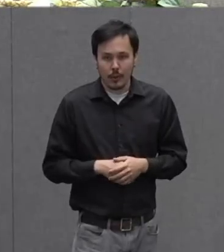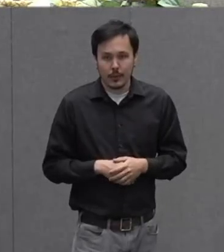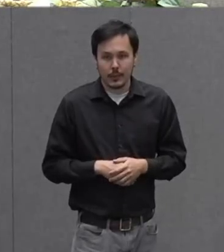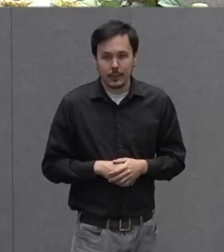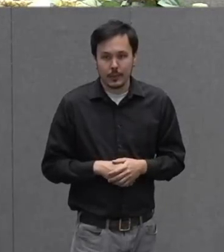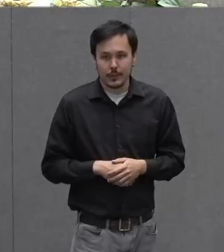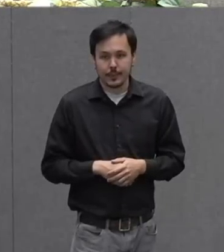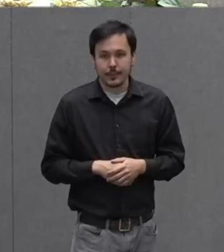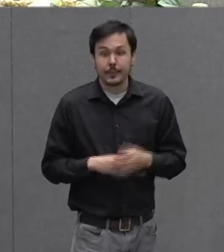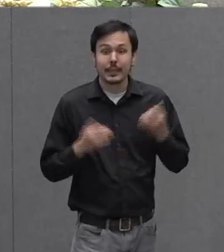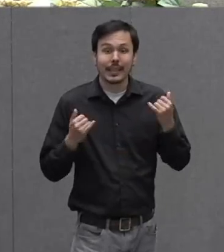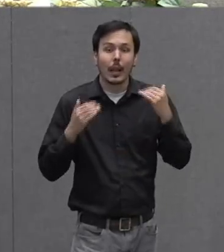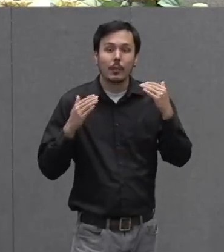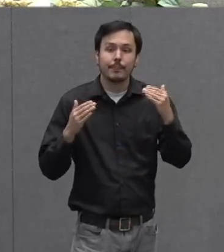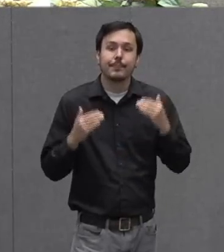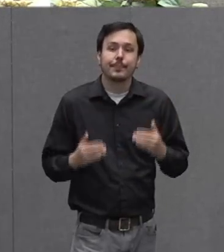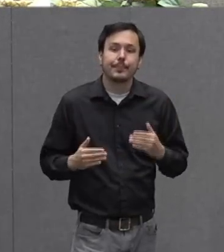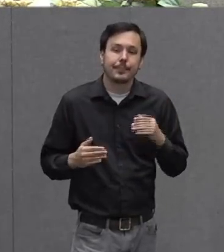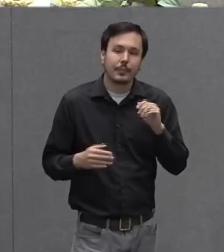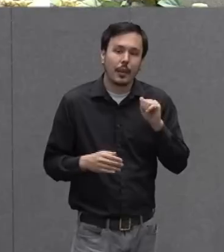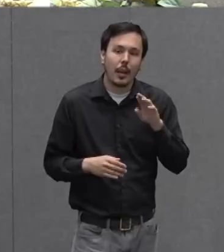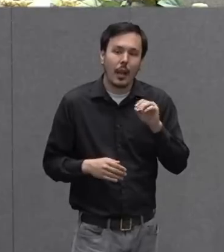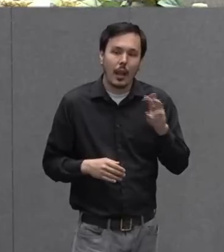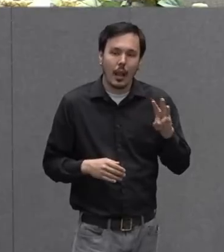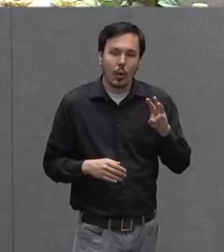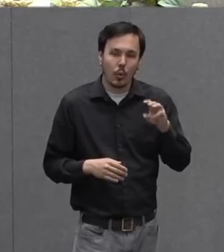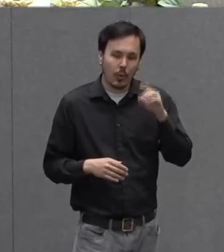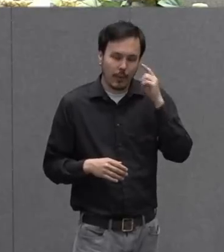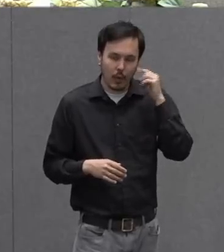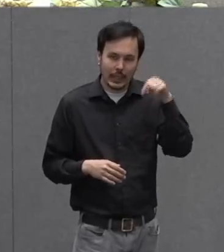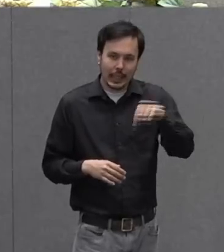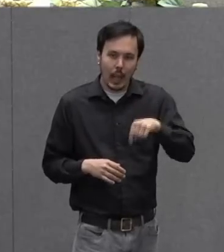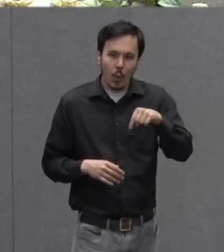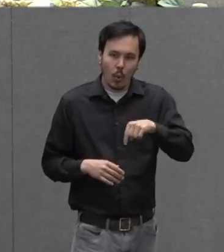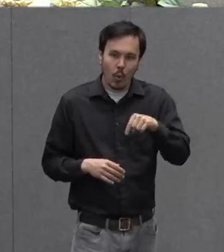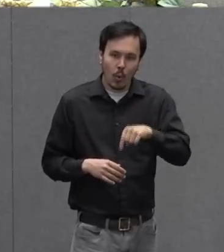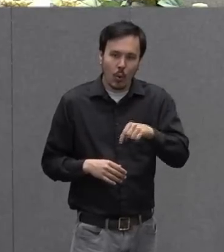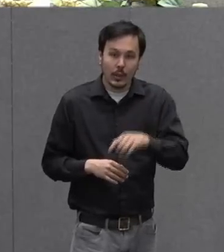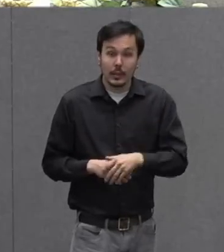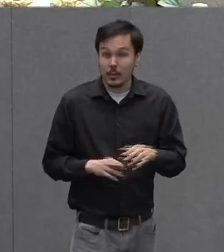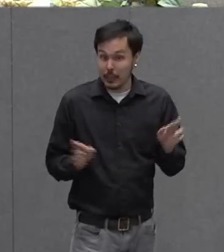Okay, this time let's draw an arrow in the air going down. Ready?